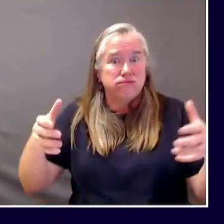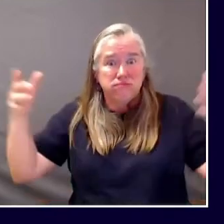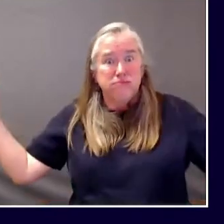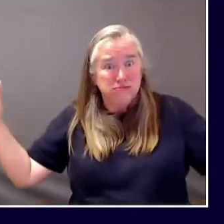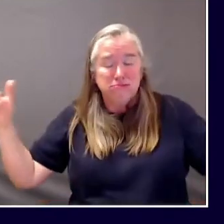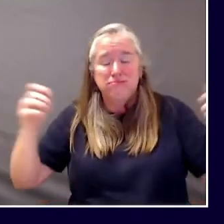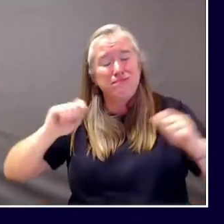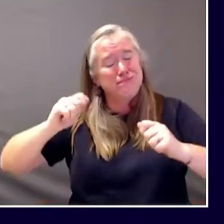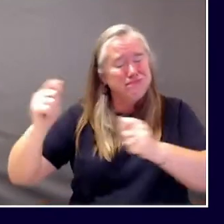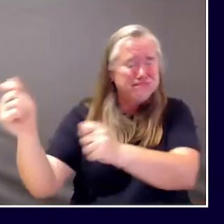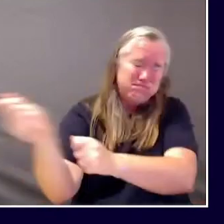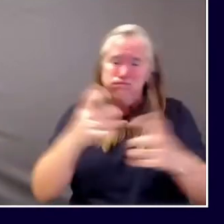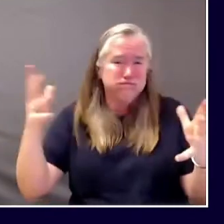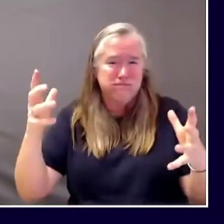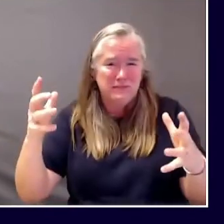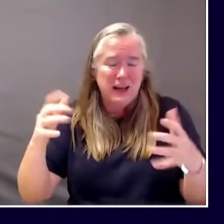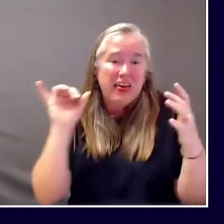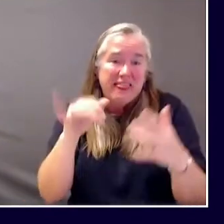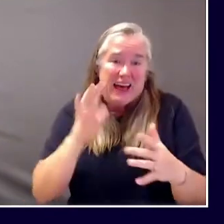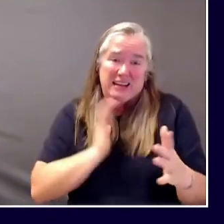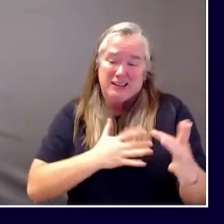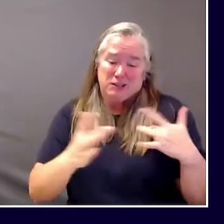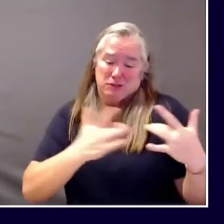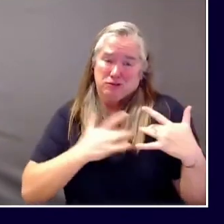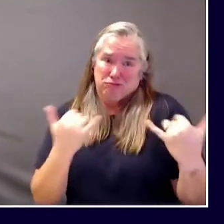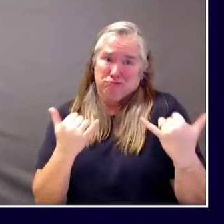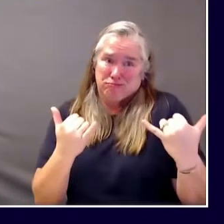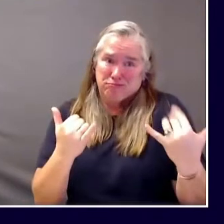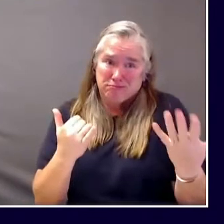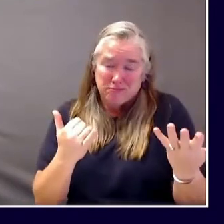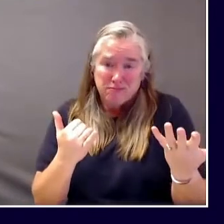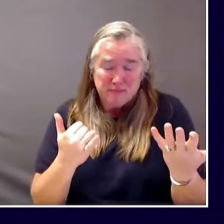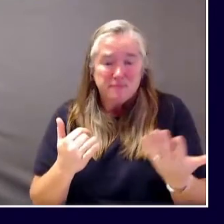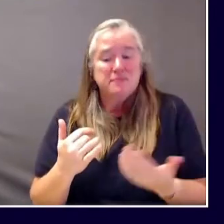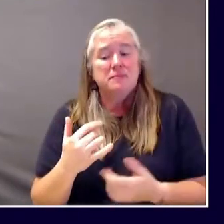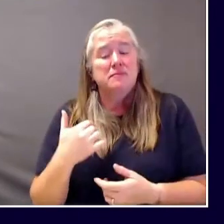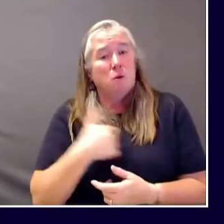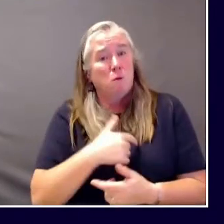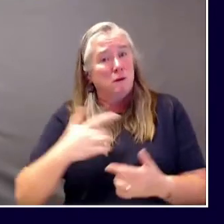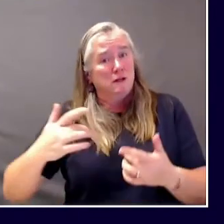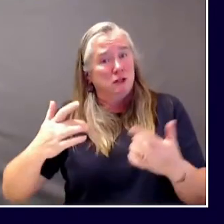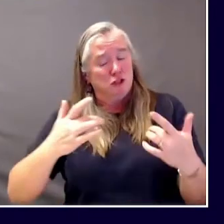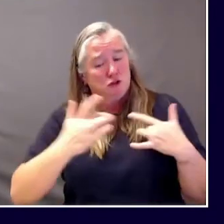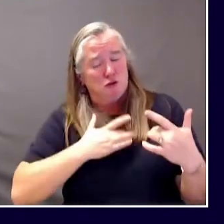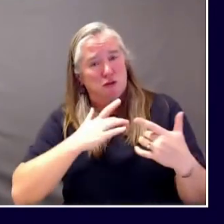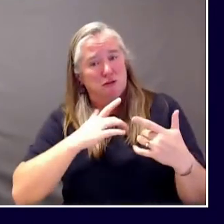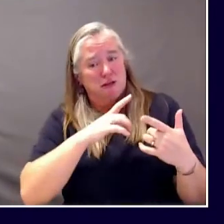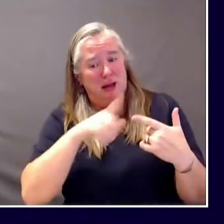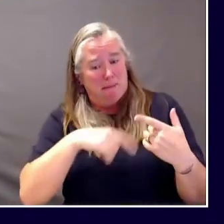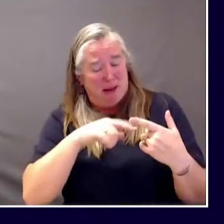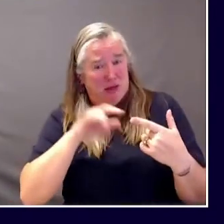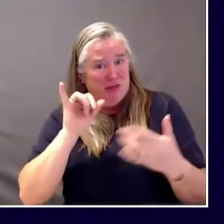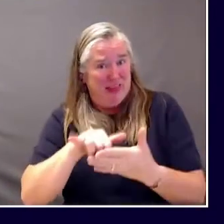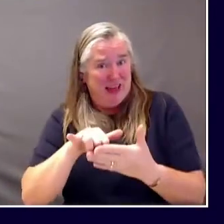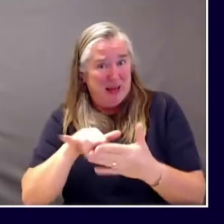that is the concern that is raised by this increase and the